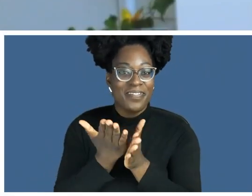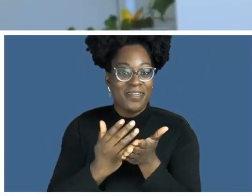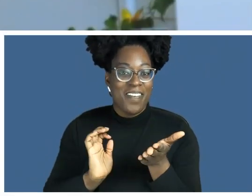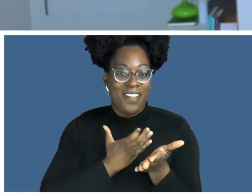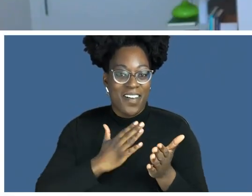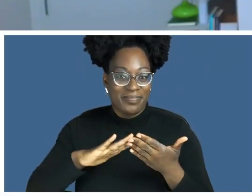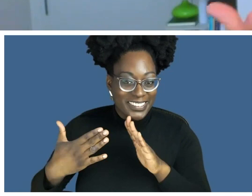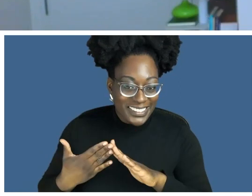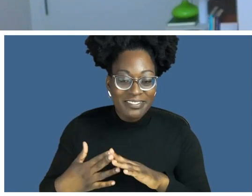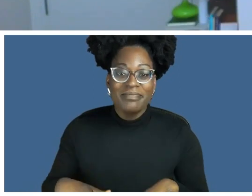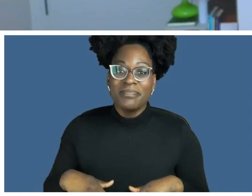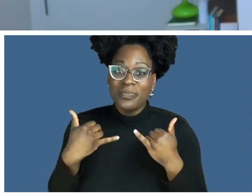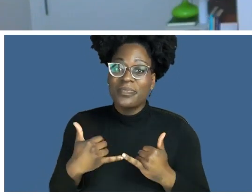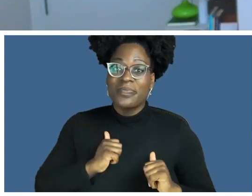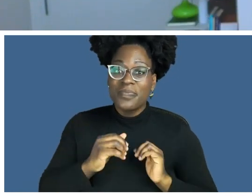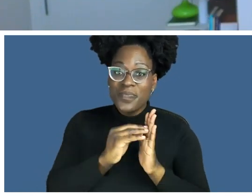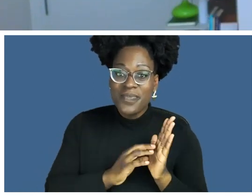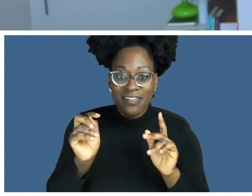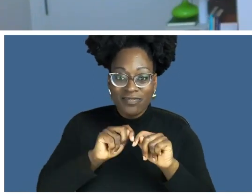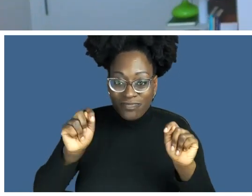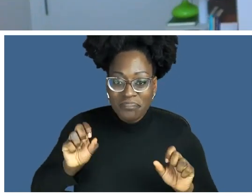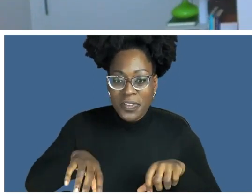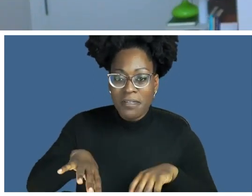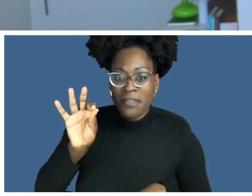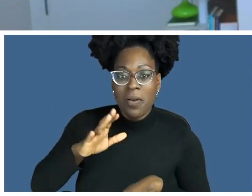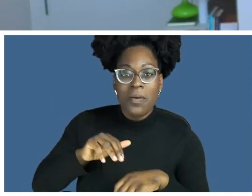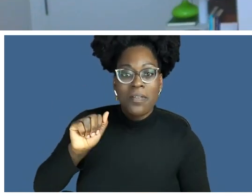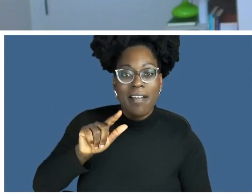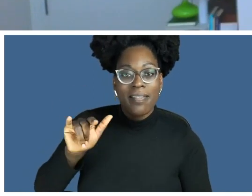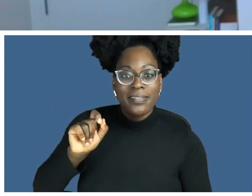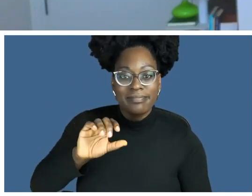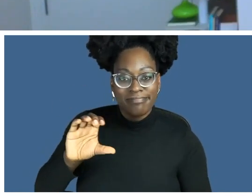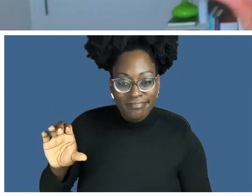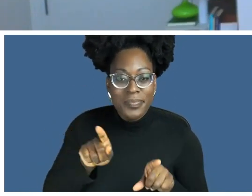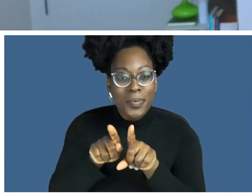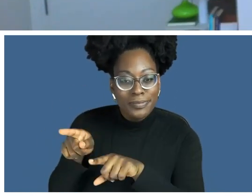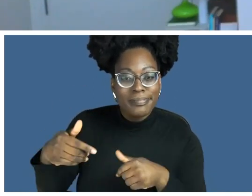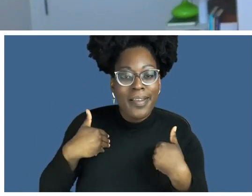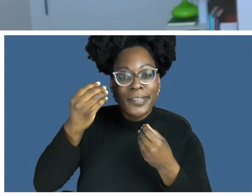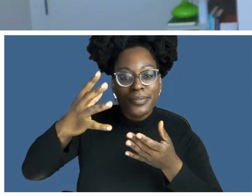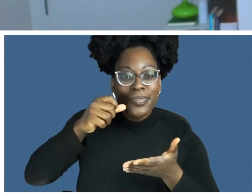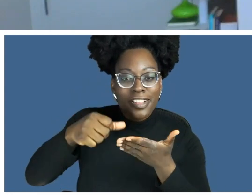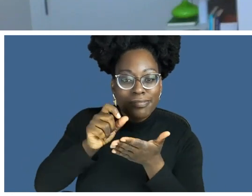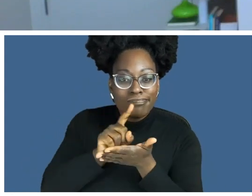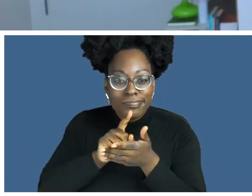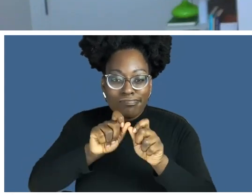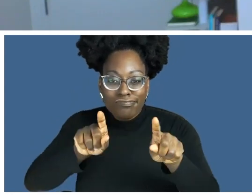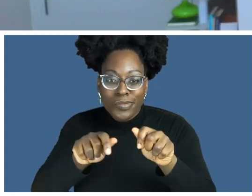You'll find the show notes and a transcript of this episode at ally.cc. There you can also sign up for our weekly newsletter with additional tips.